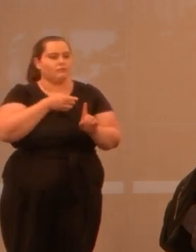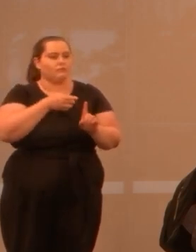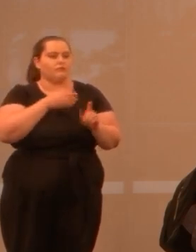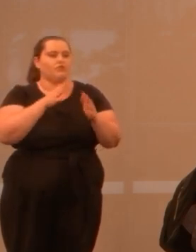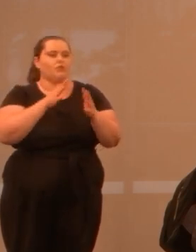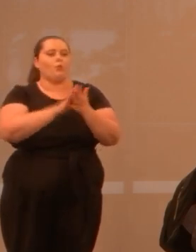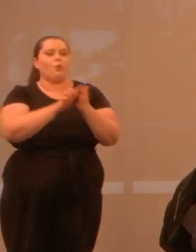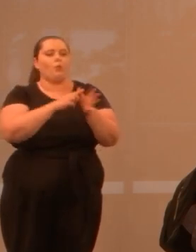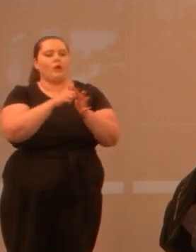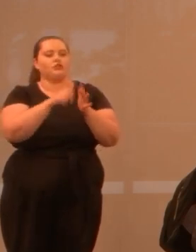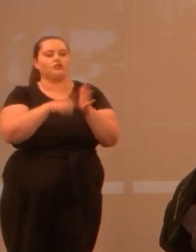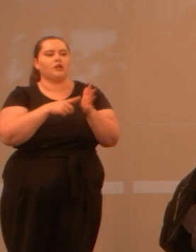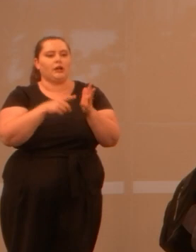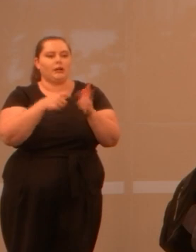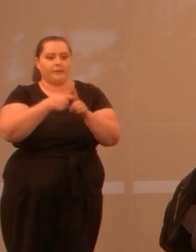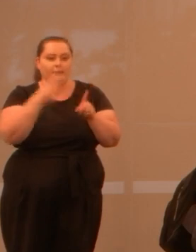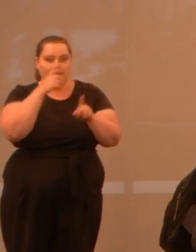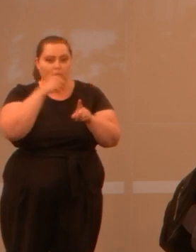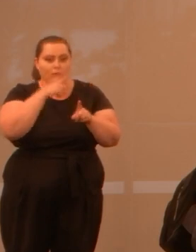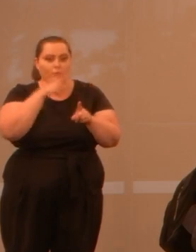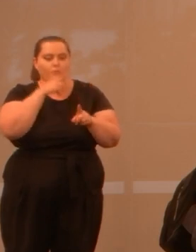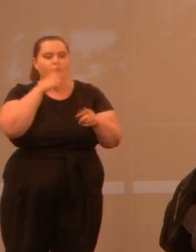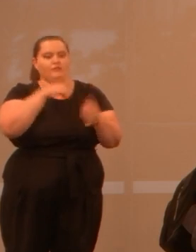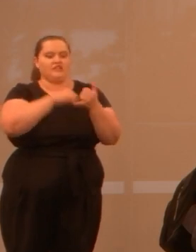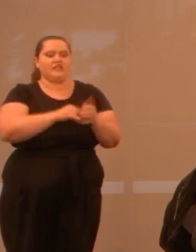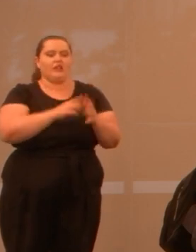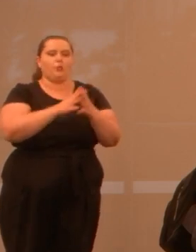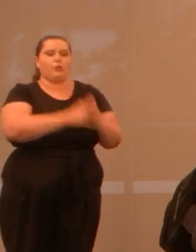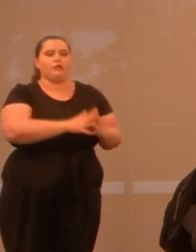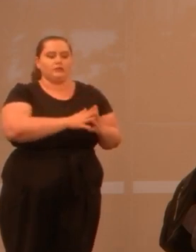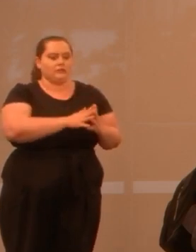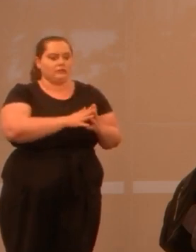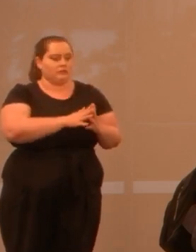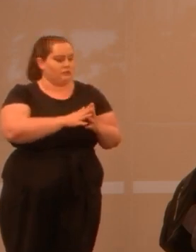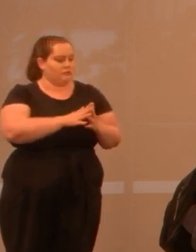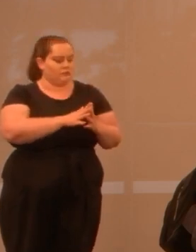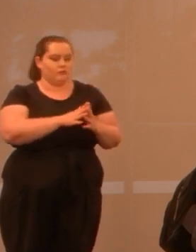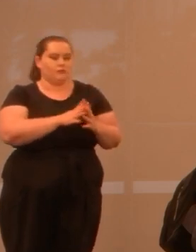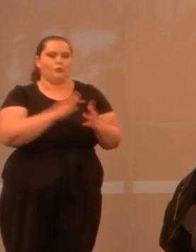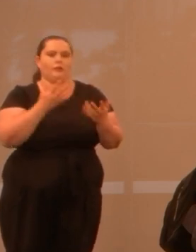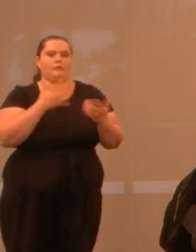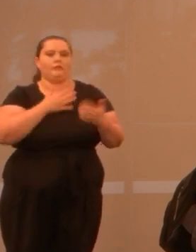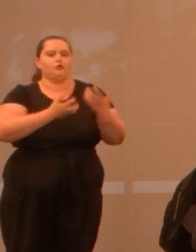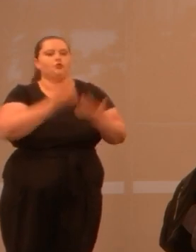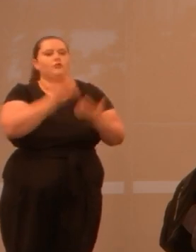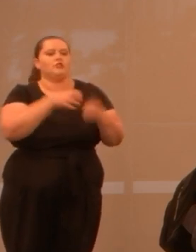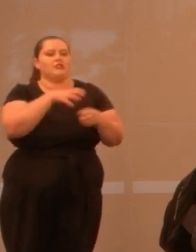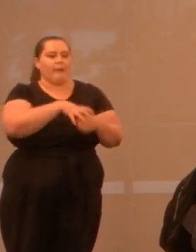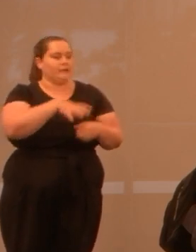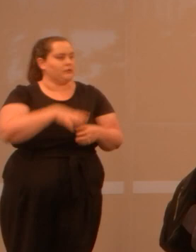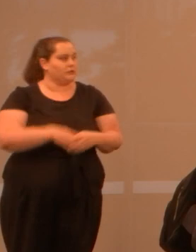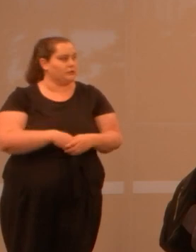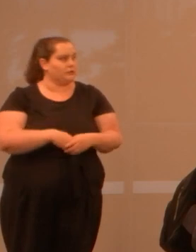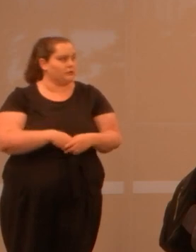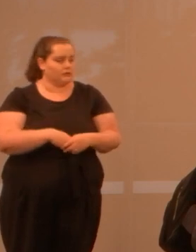of Perth and the Wadandi people of the South-West where Edith Cowan University has their campuses. Over to you Scott.